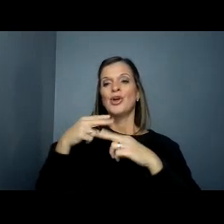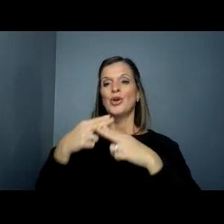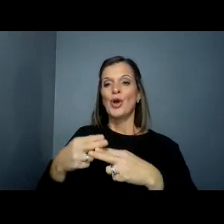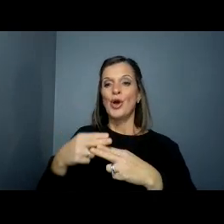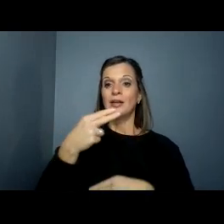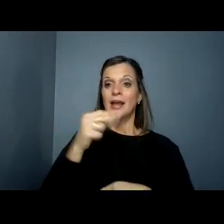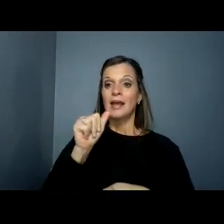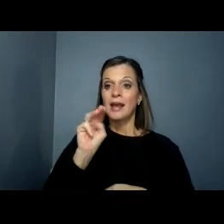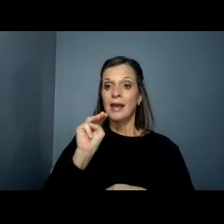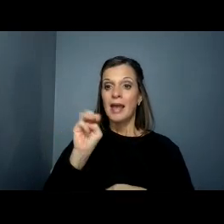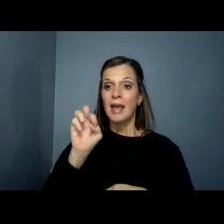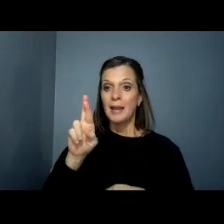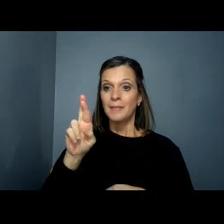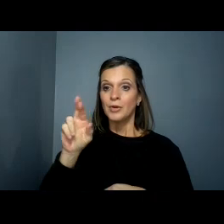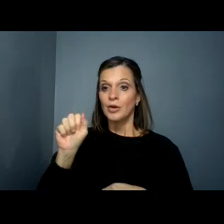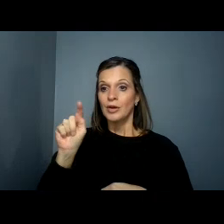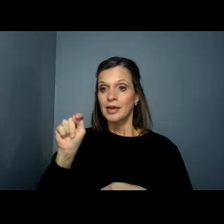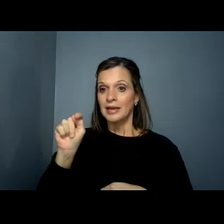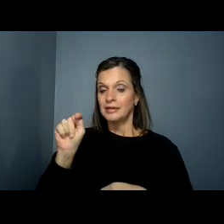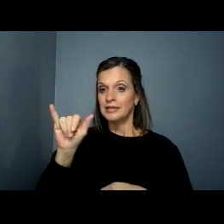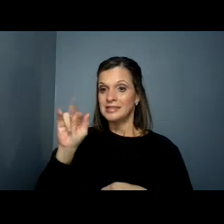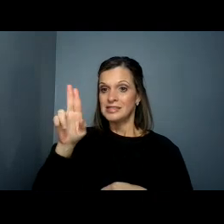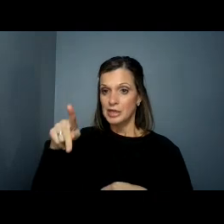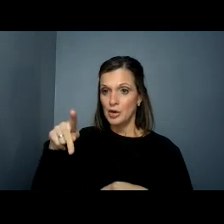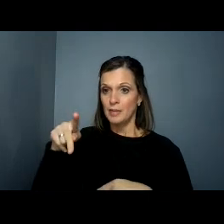That's where it lays. That's an airfield box.